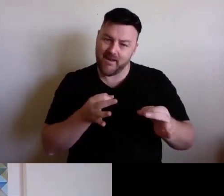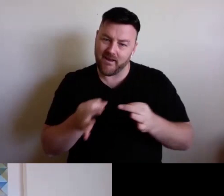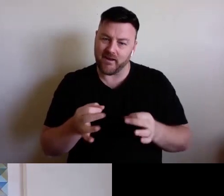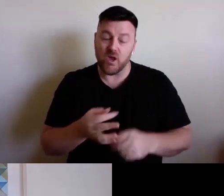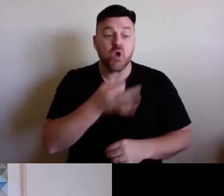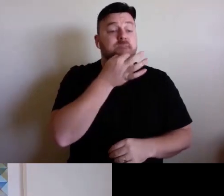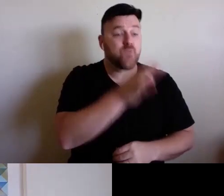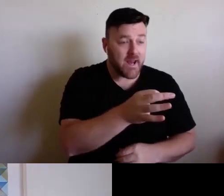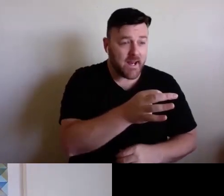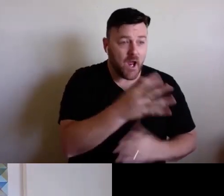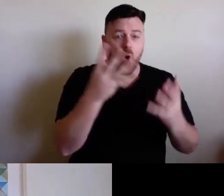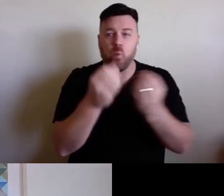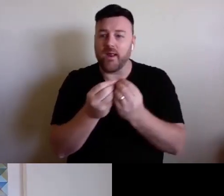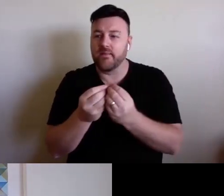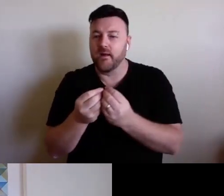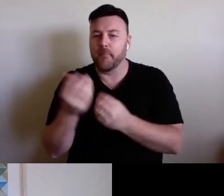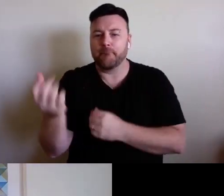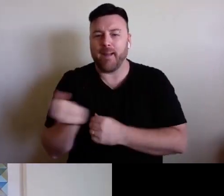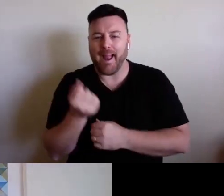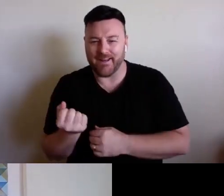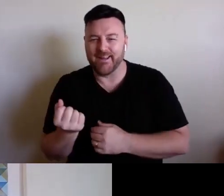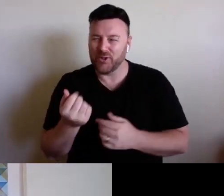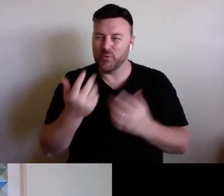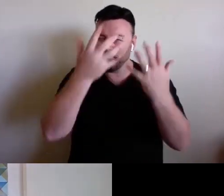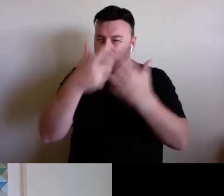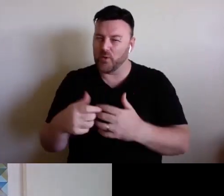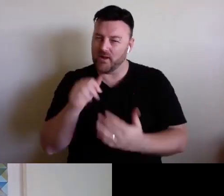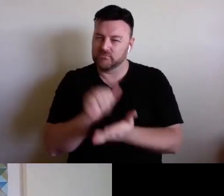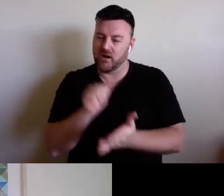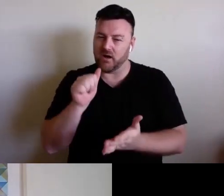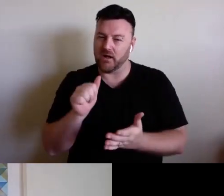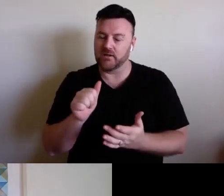free for free's sake, you'll build an audience, which is fine if all